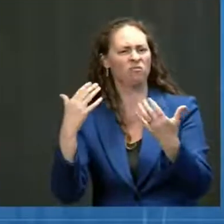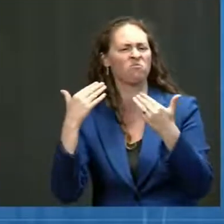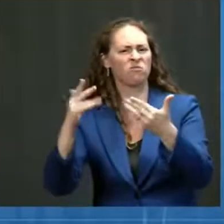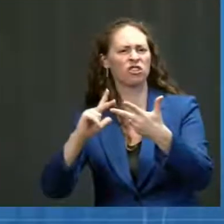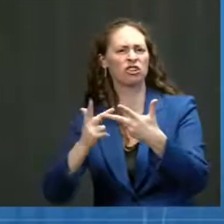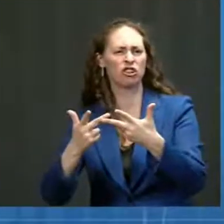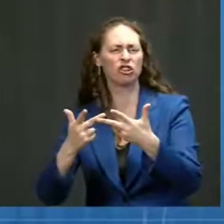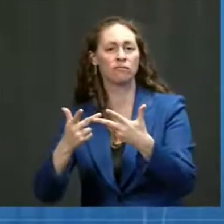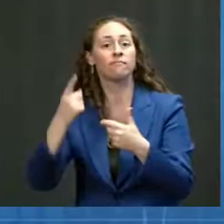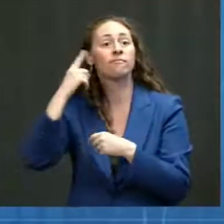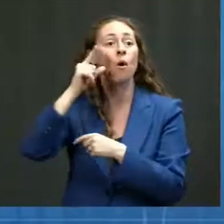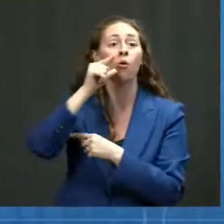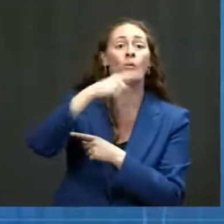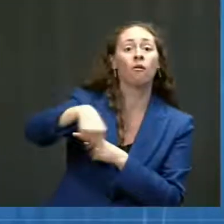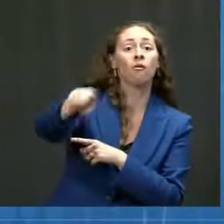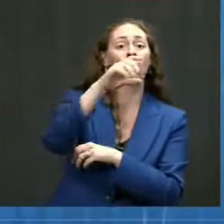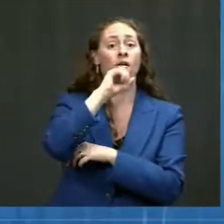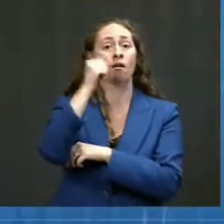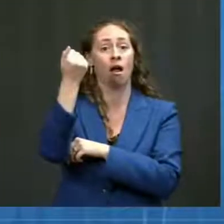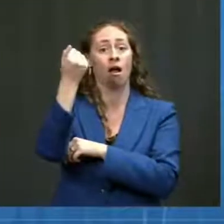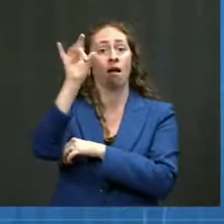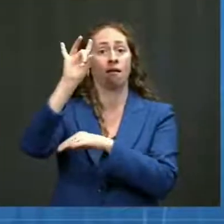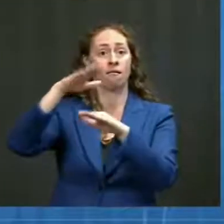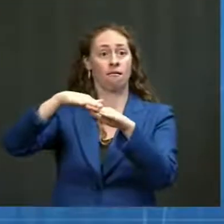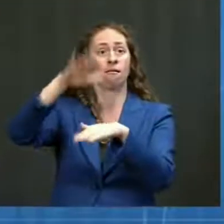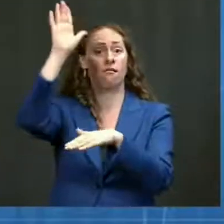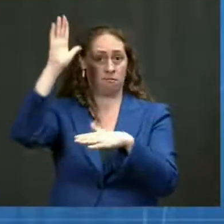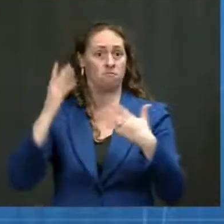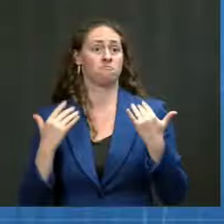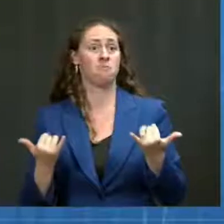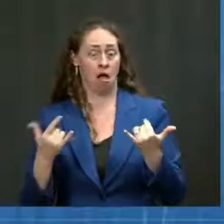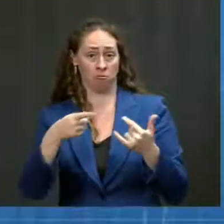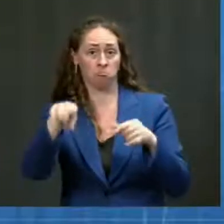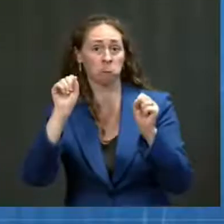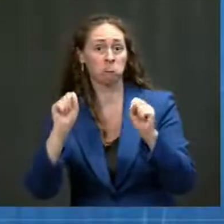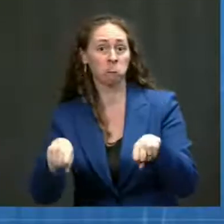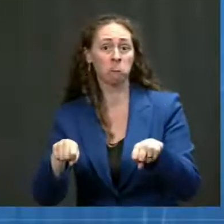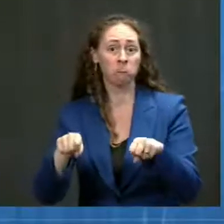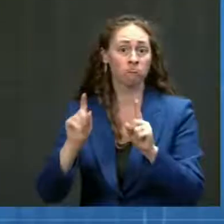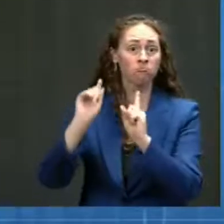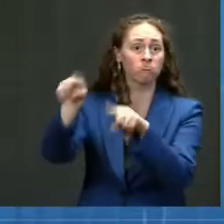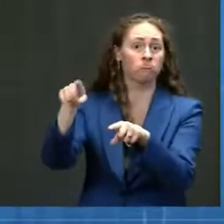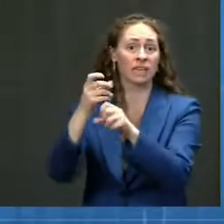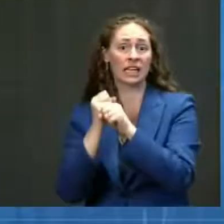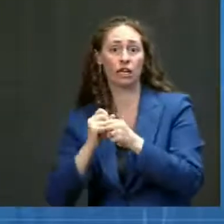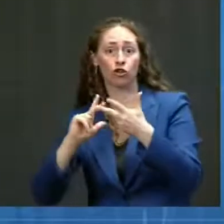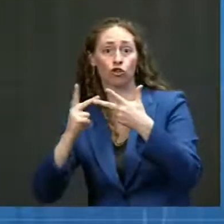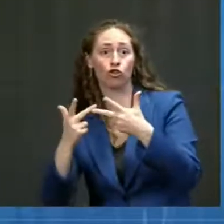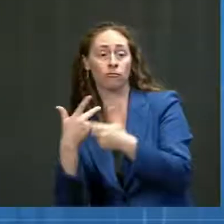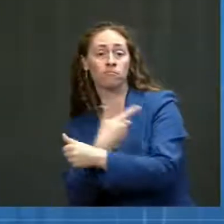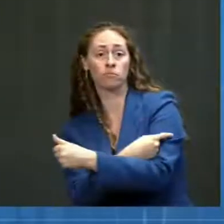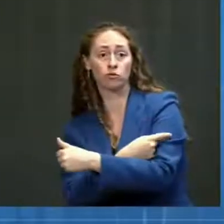BOOSTER SHOTS TO FULLY VACCINATED ADULTS 18 YEARS AND OLDER.